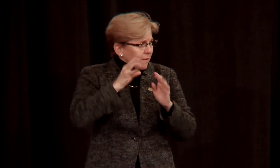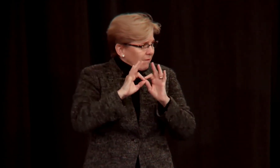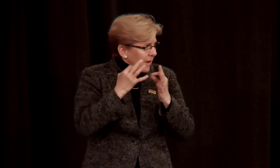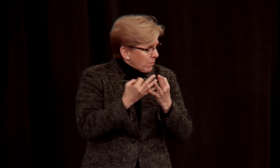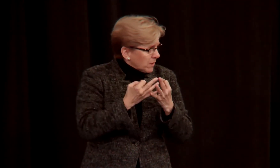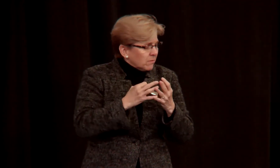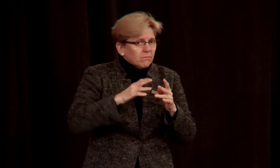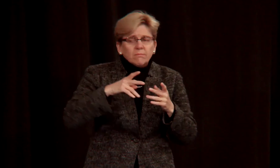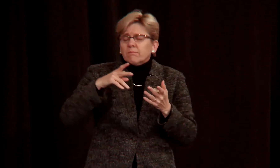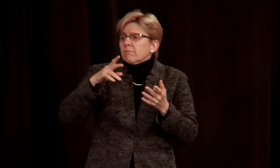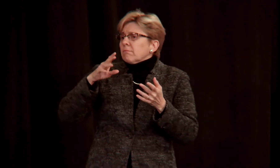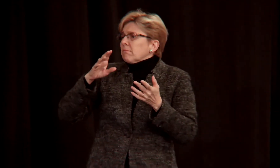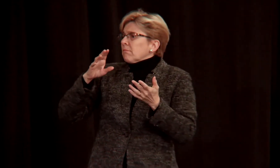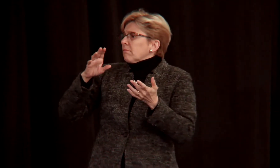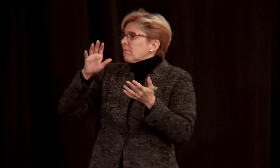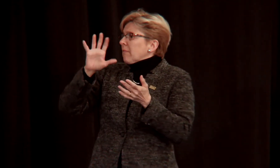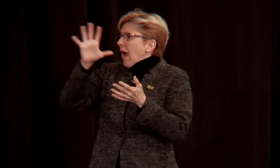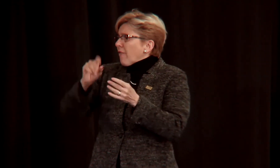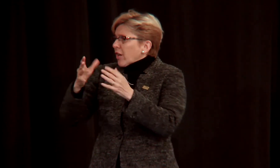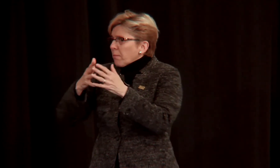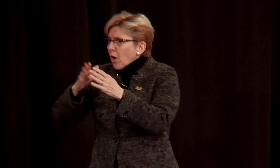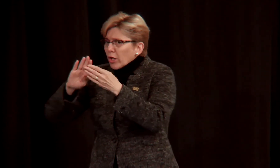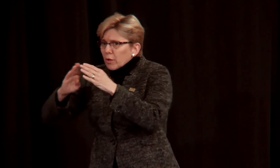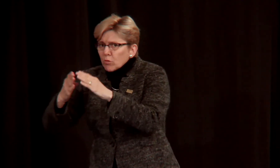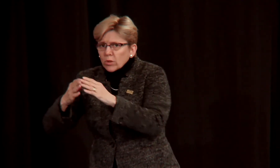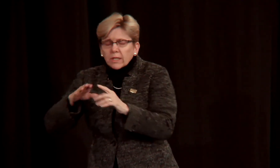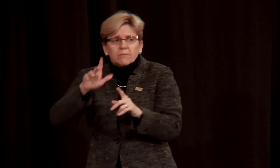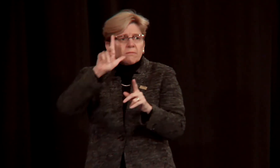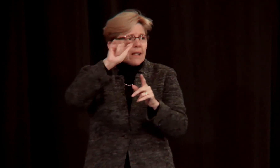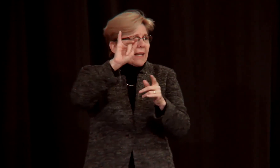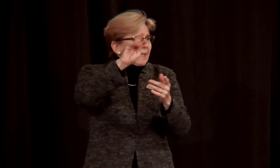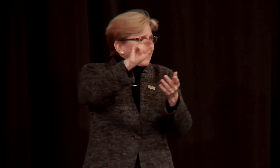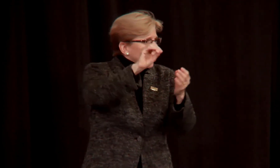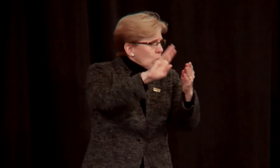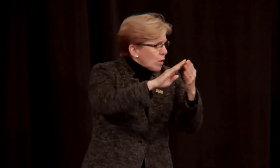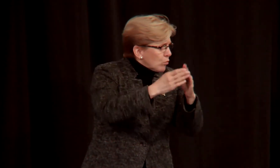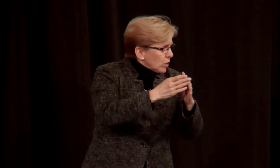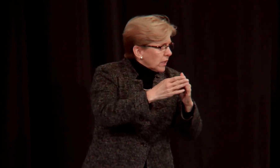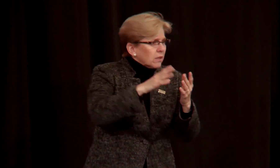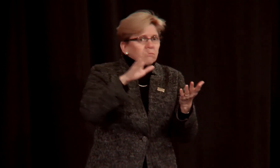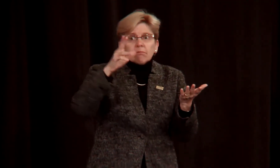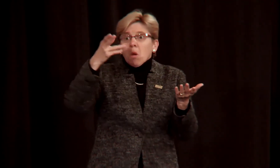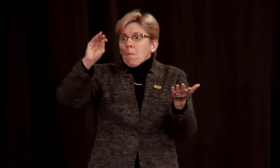families here from immigrant families in the African-American community,